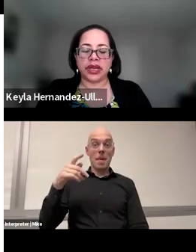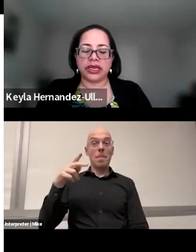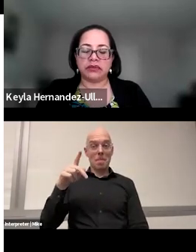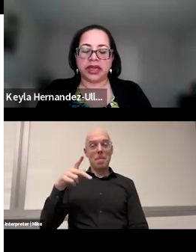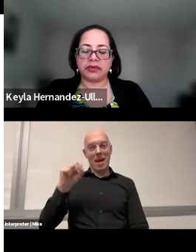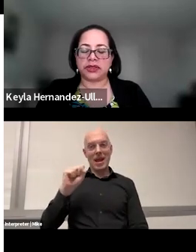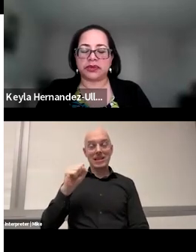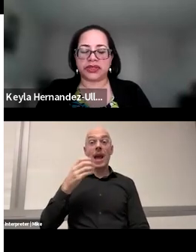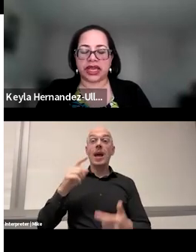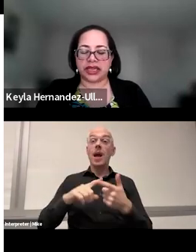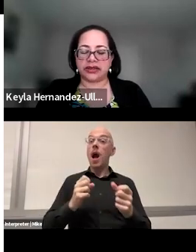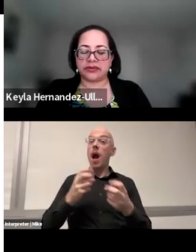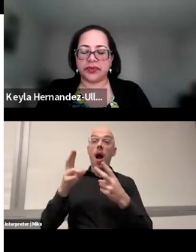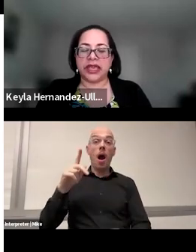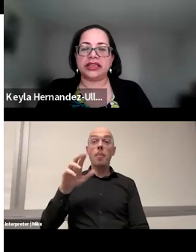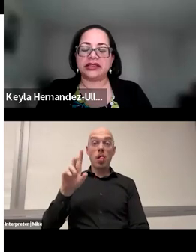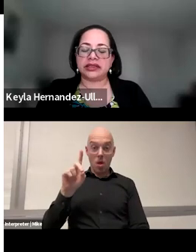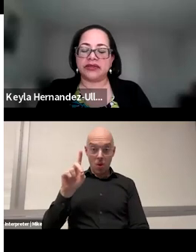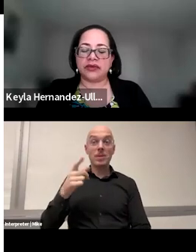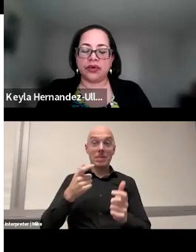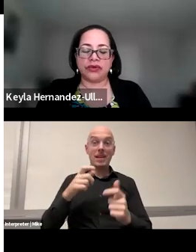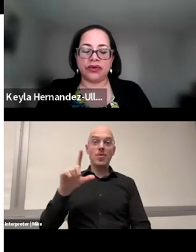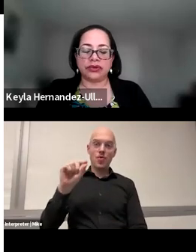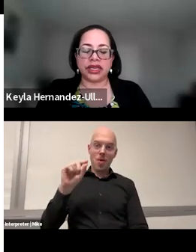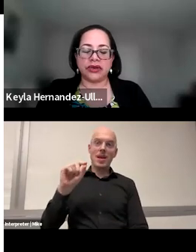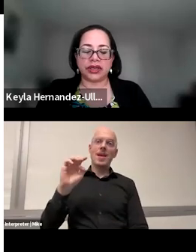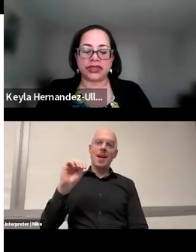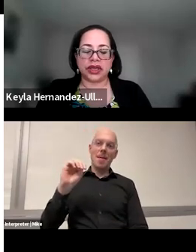Keyla Hernandez-Ulloa: and upload speeds of 20 megabits per second.